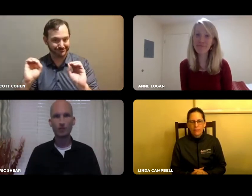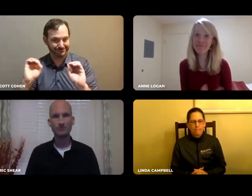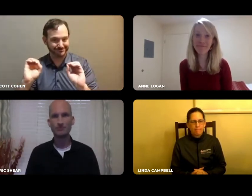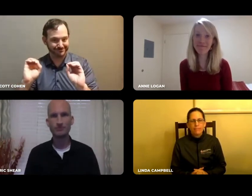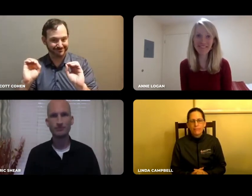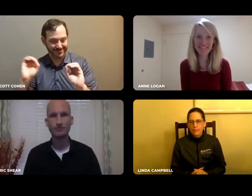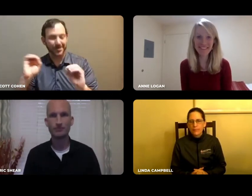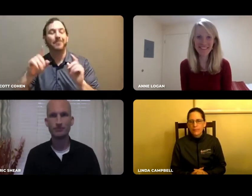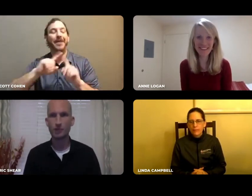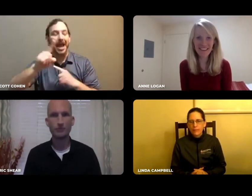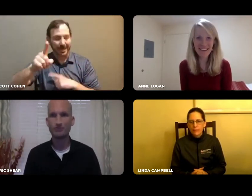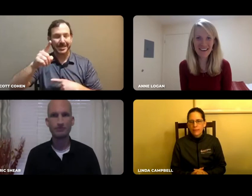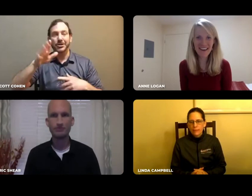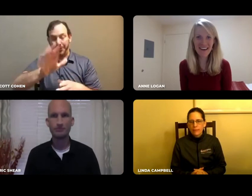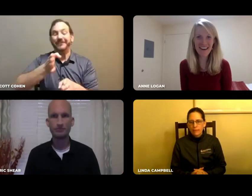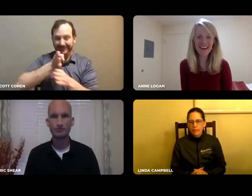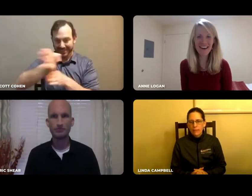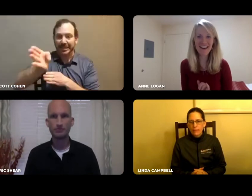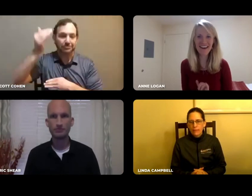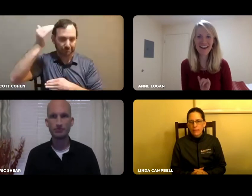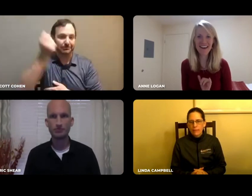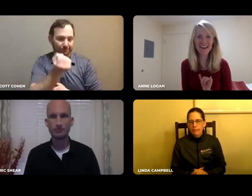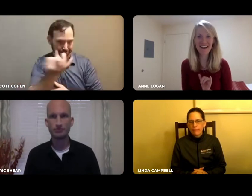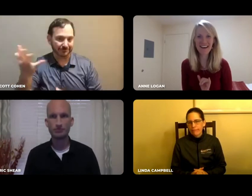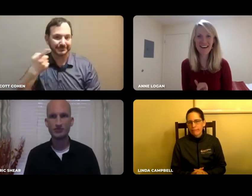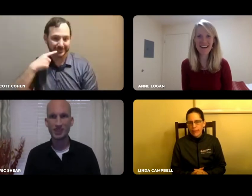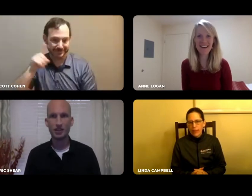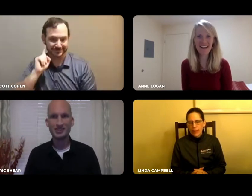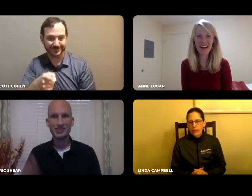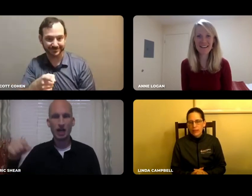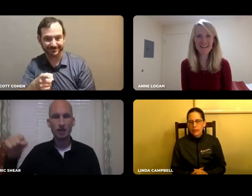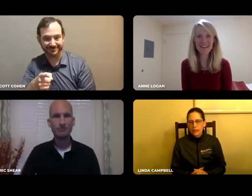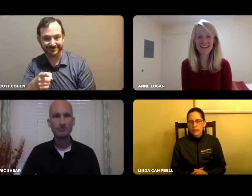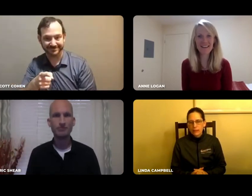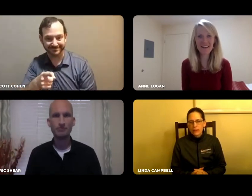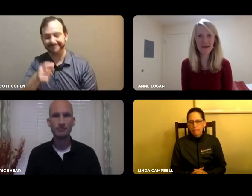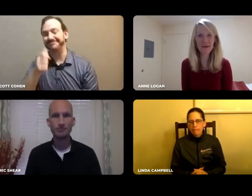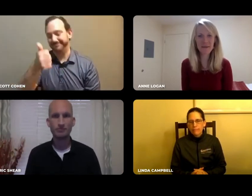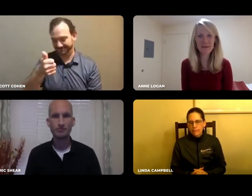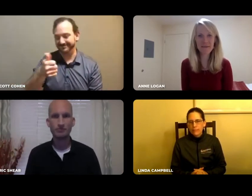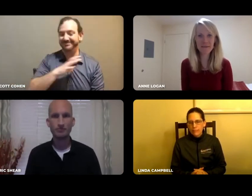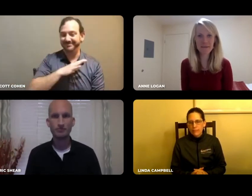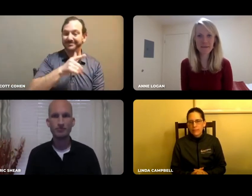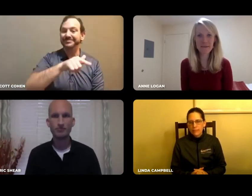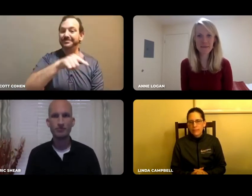Right SCOTT COHEN: But you know people in your field also deaf. ERIC SHEAR: Right